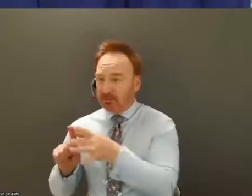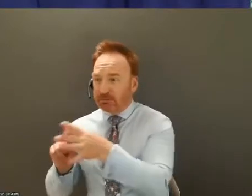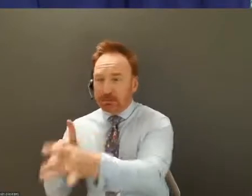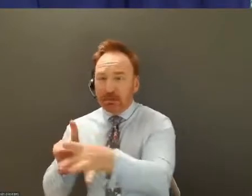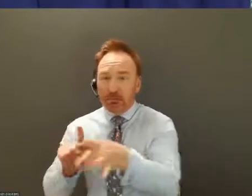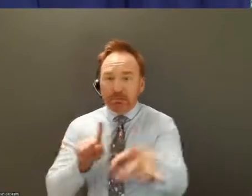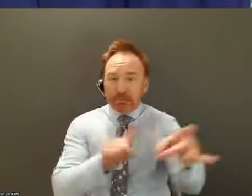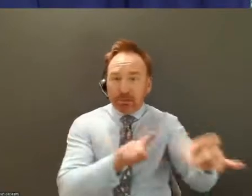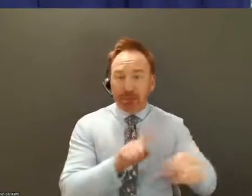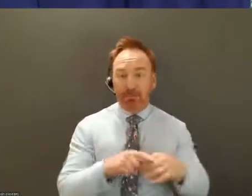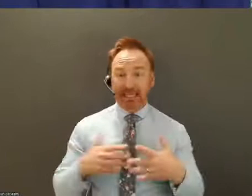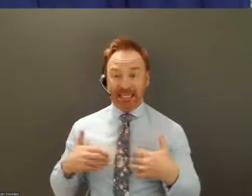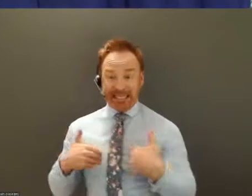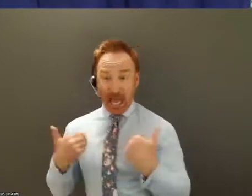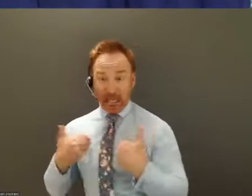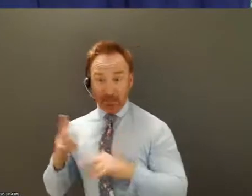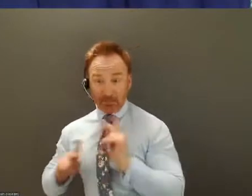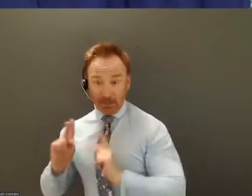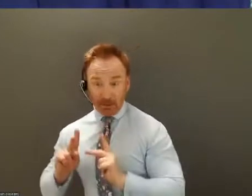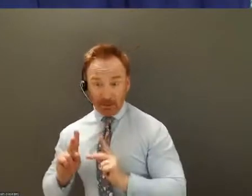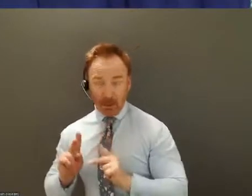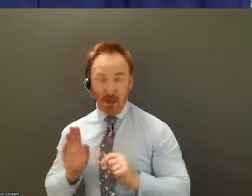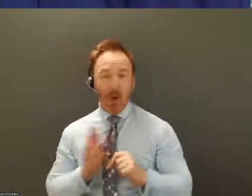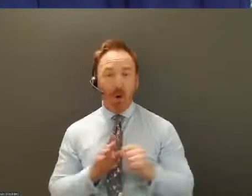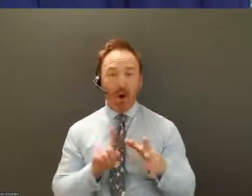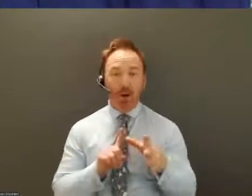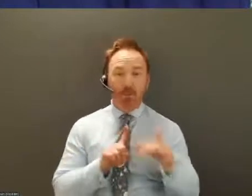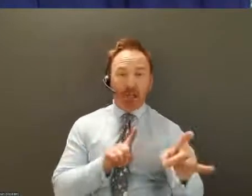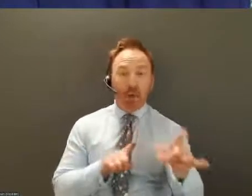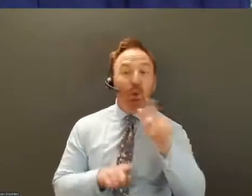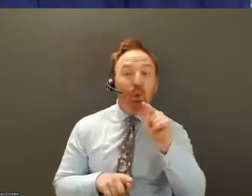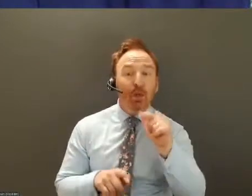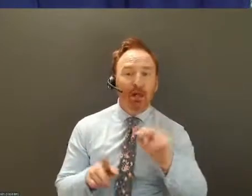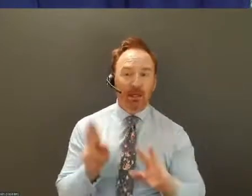situation and what we should expect over the next days and